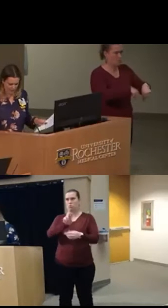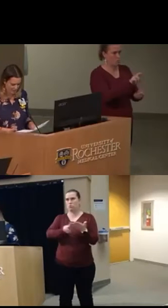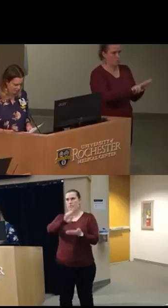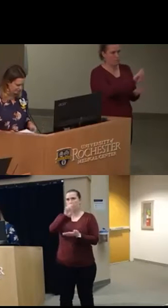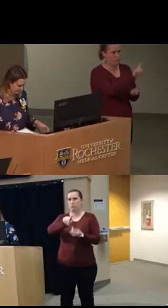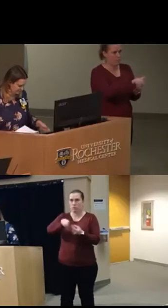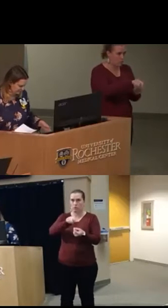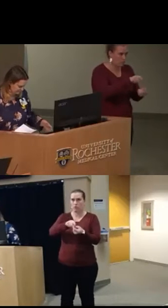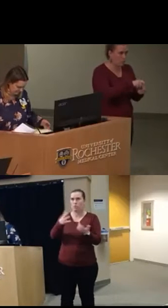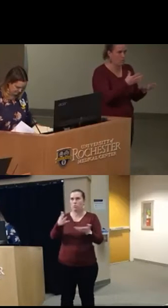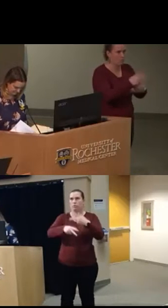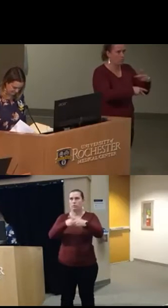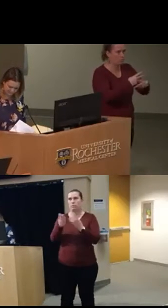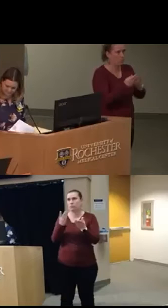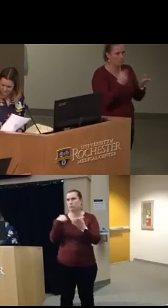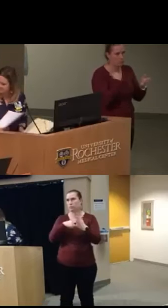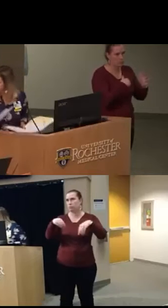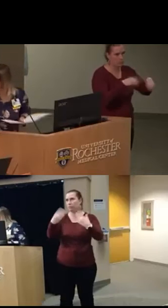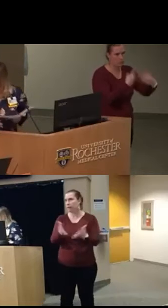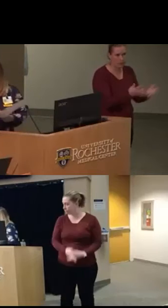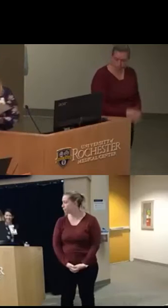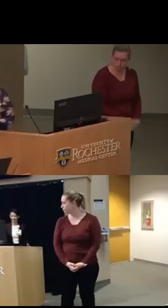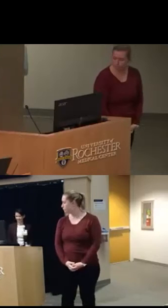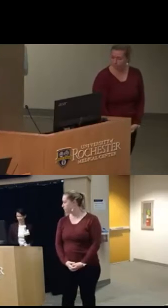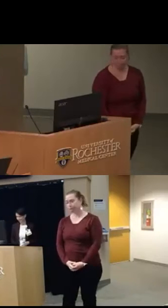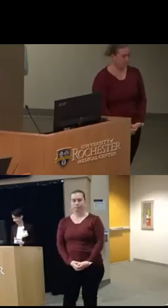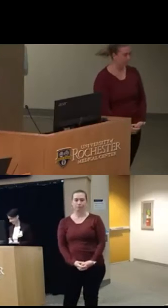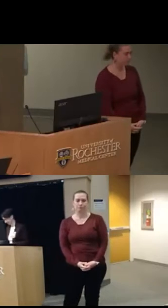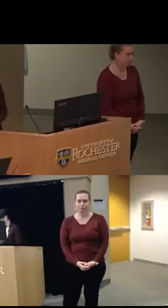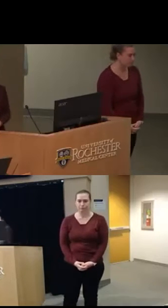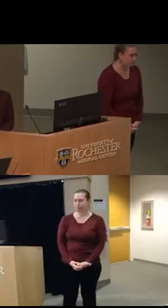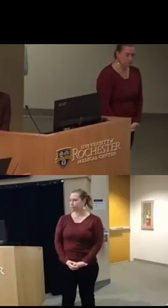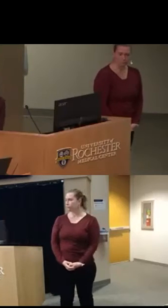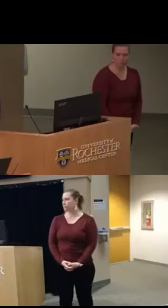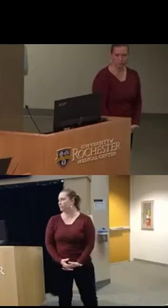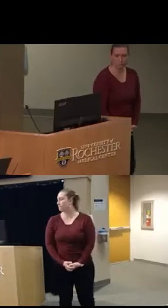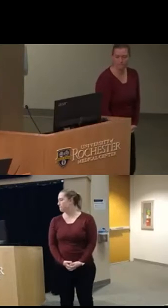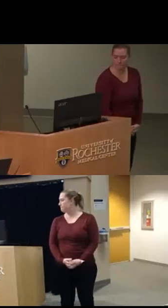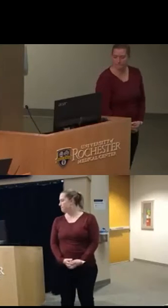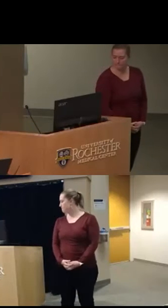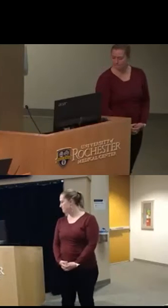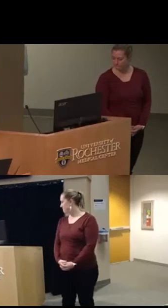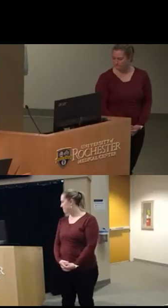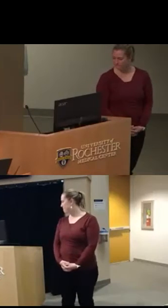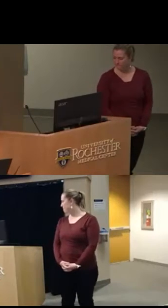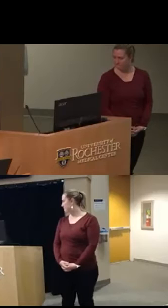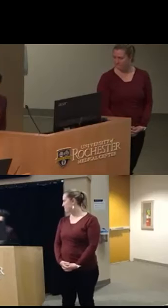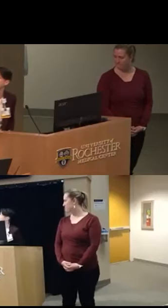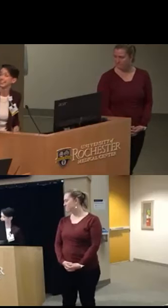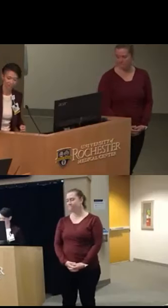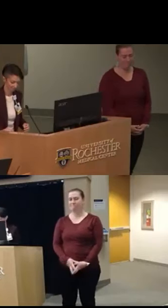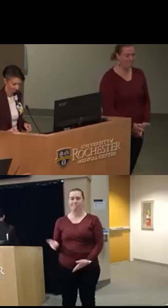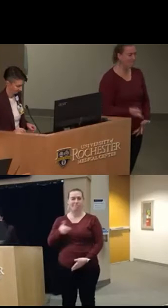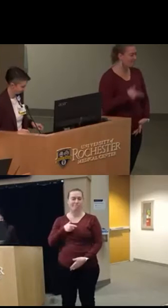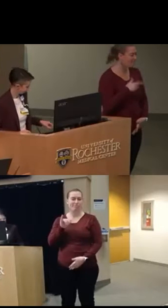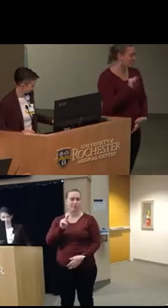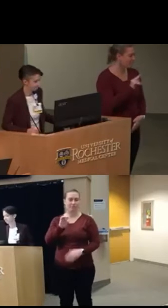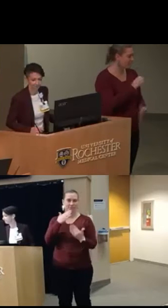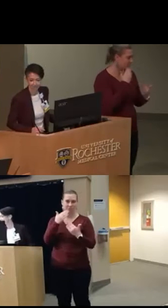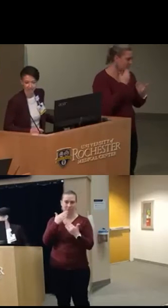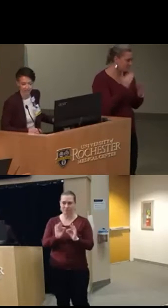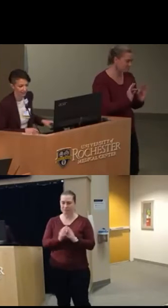EAP thank